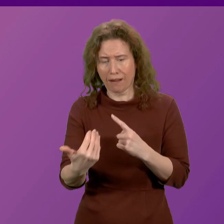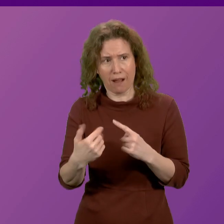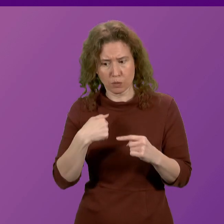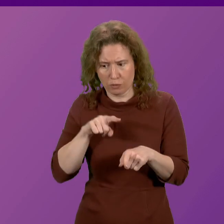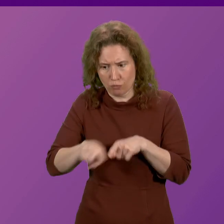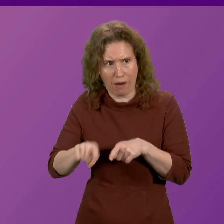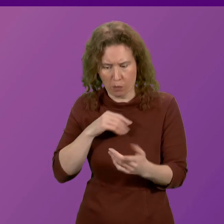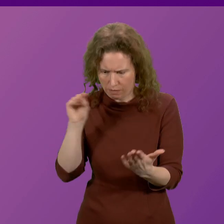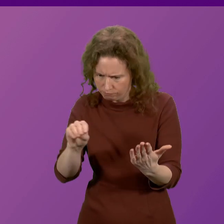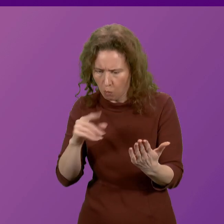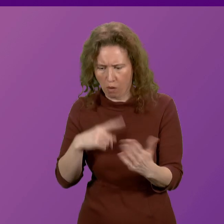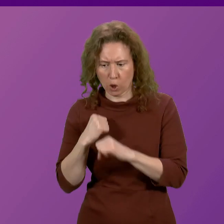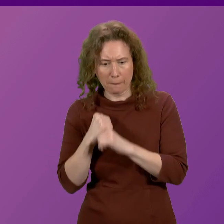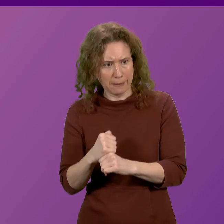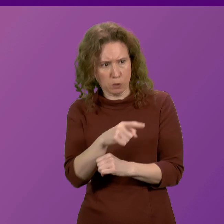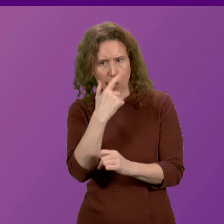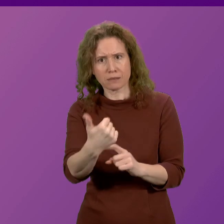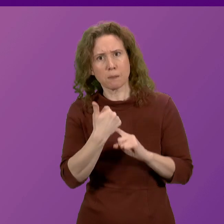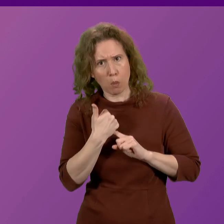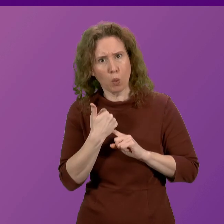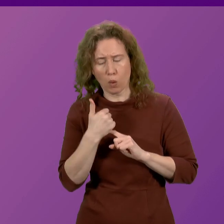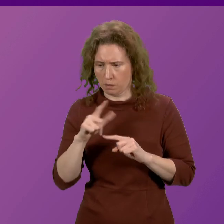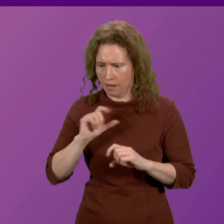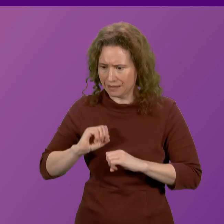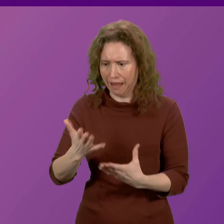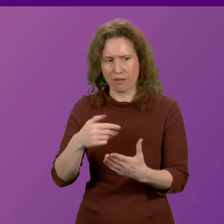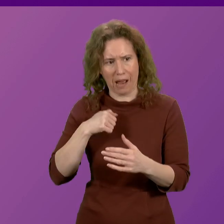one of the commitments that can be supported by the delivery of the Government’s budget.